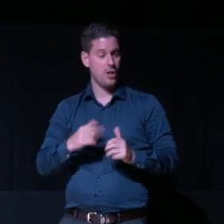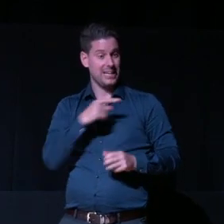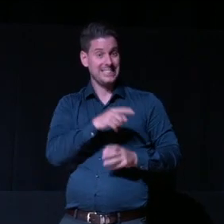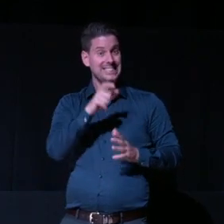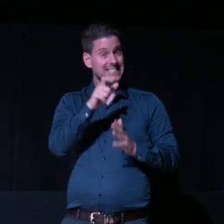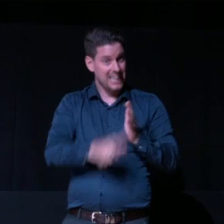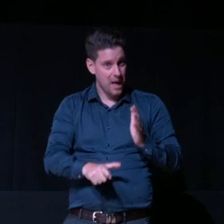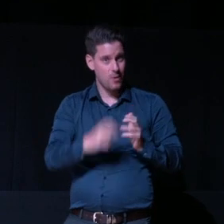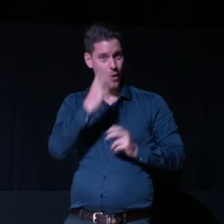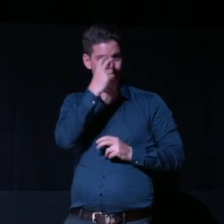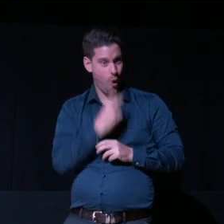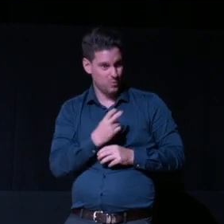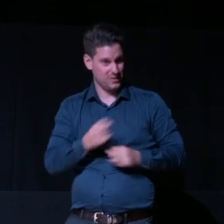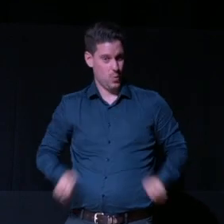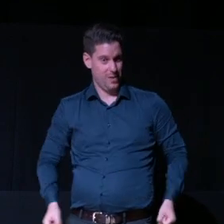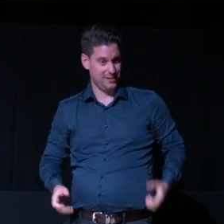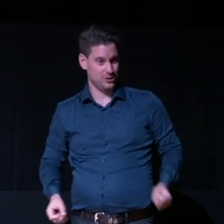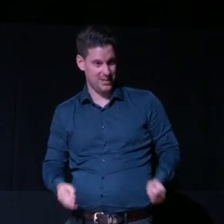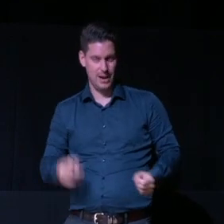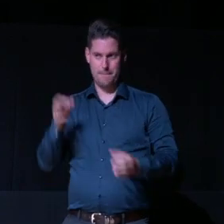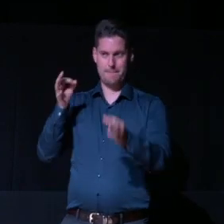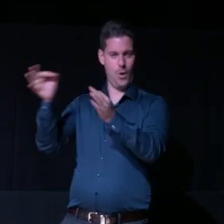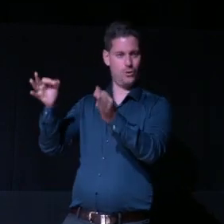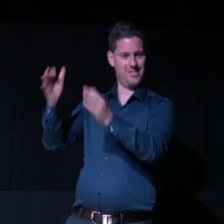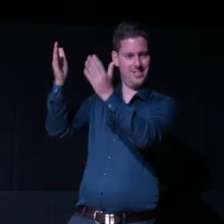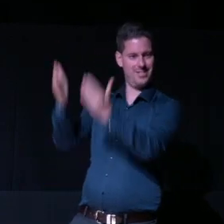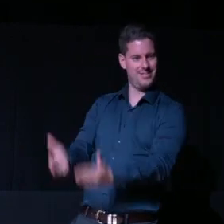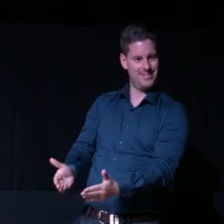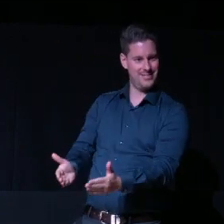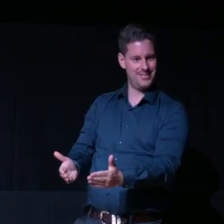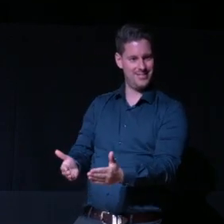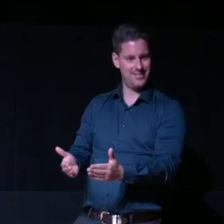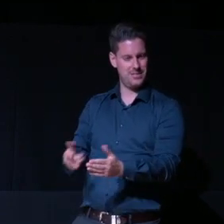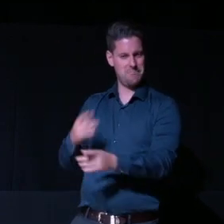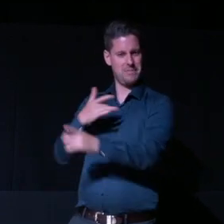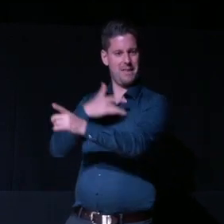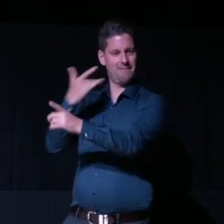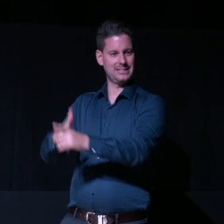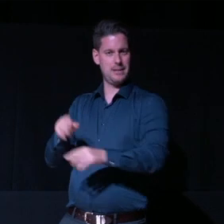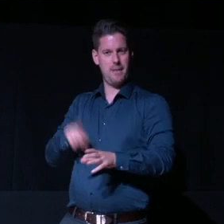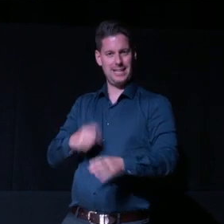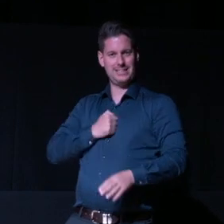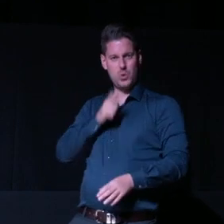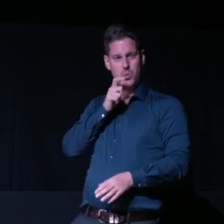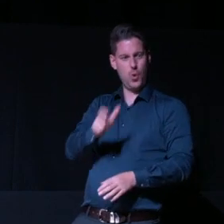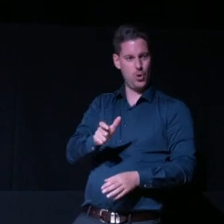artist in a wheelchair when a model was apparently offended by something. That's that's a that's a massive